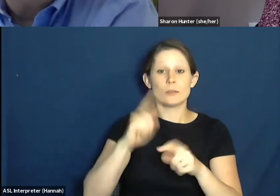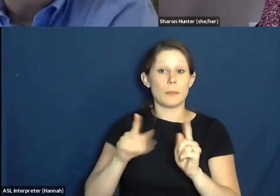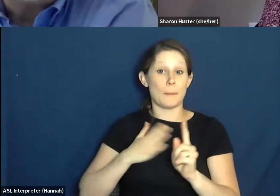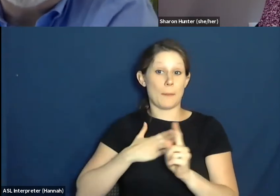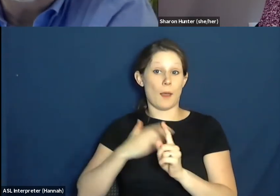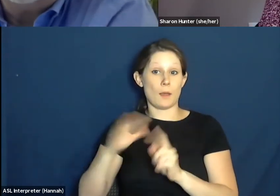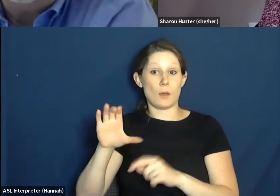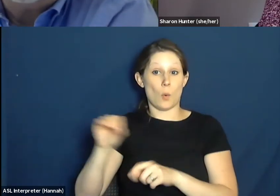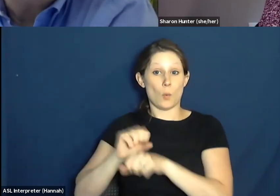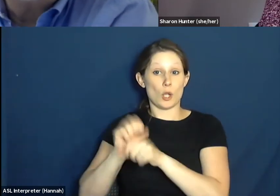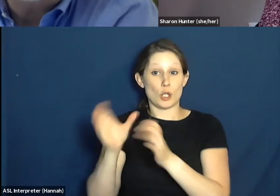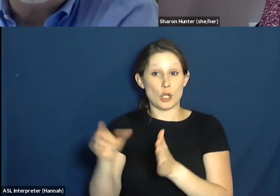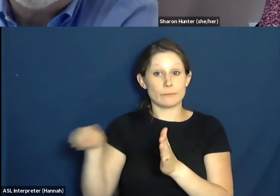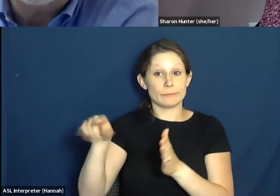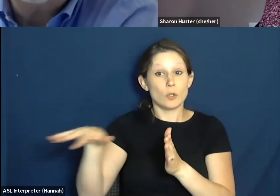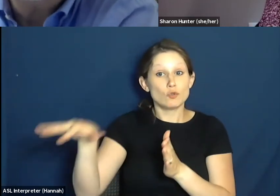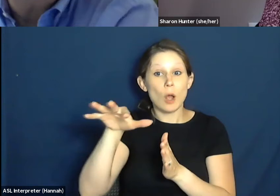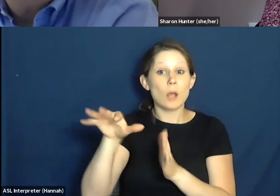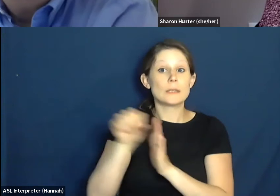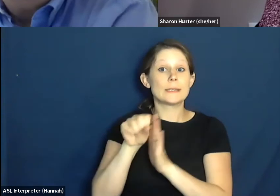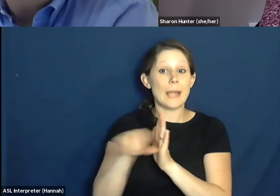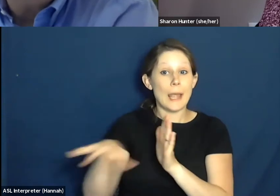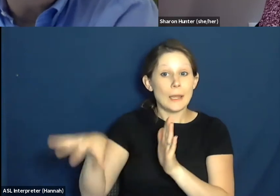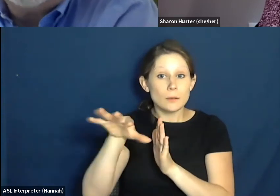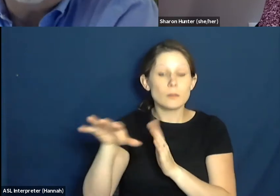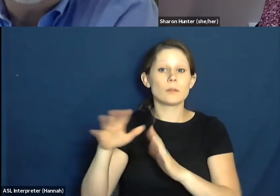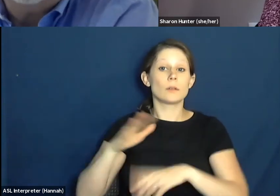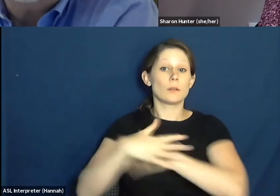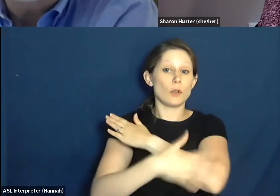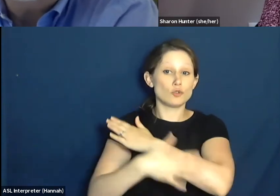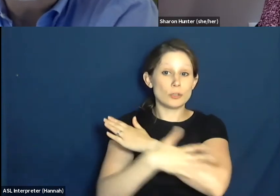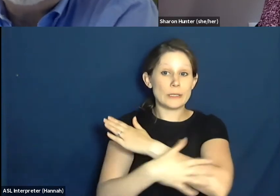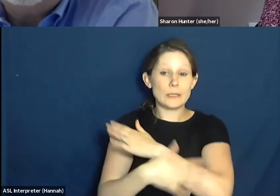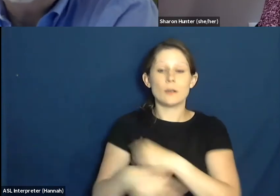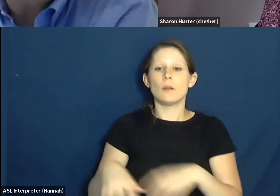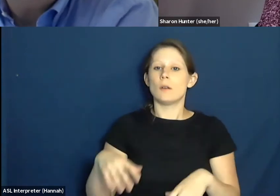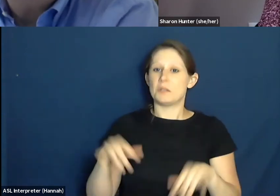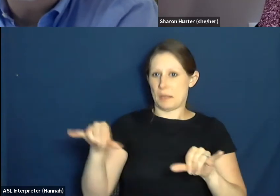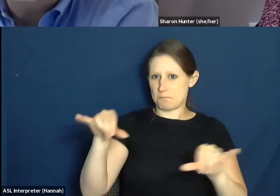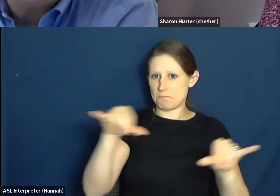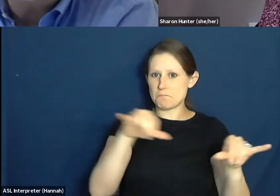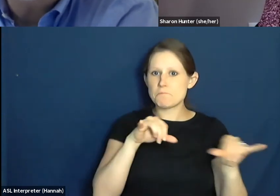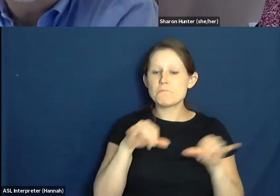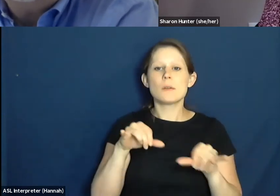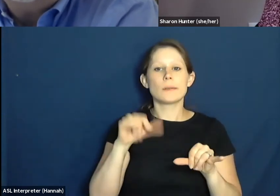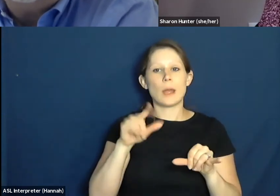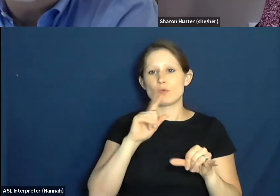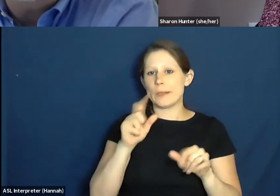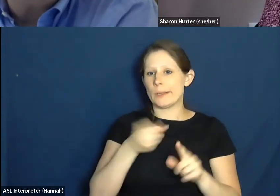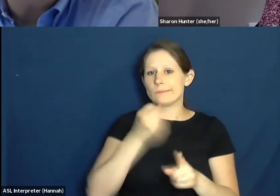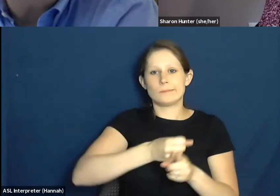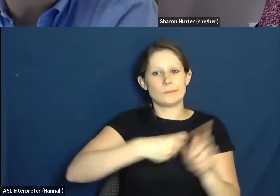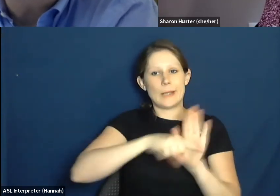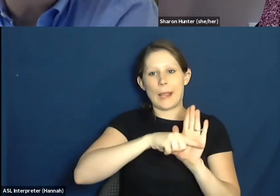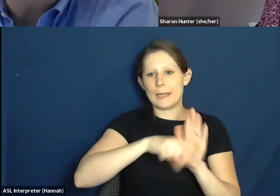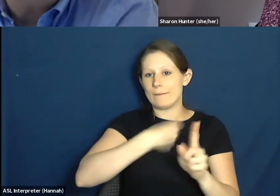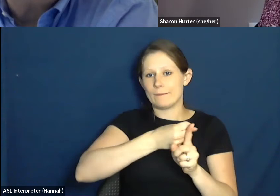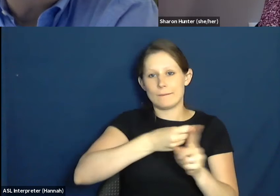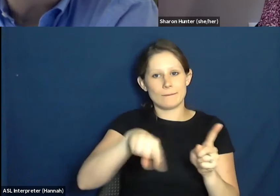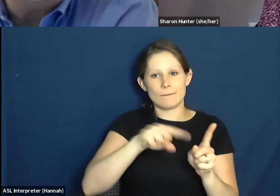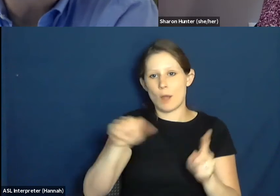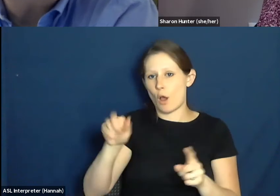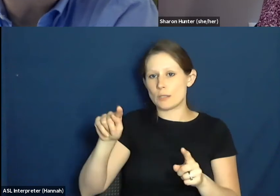across the country, the same, this is devastated the arts. The arts that were the smaller groups,